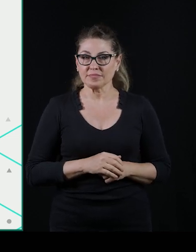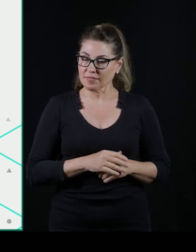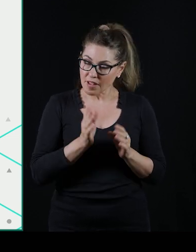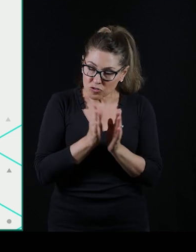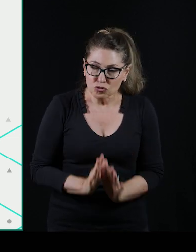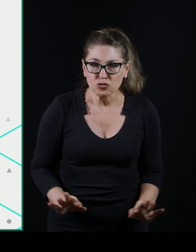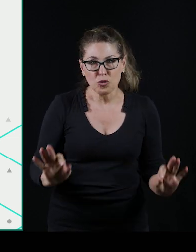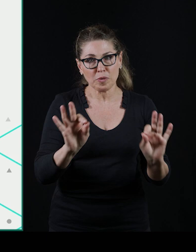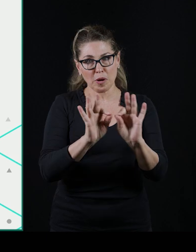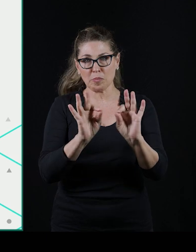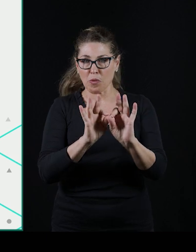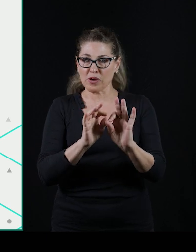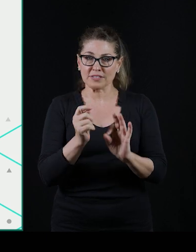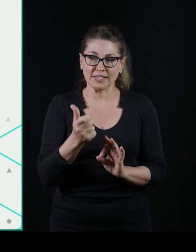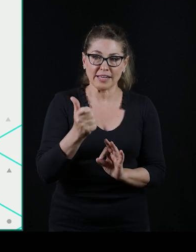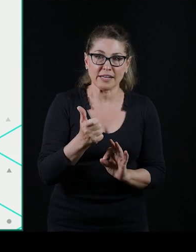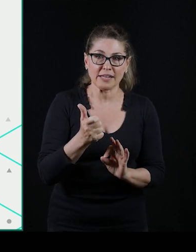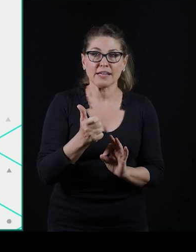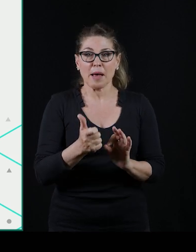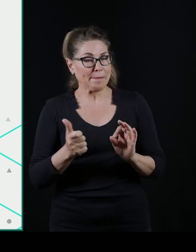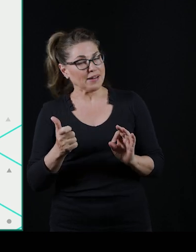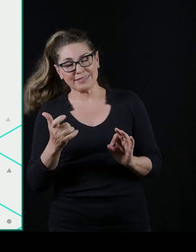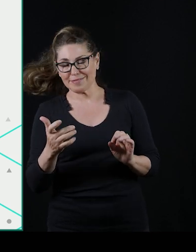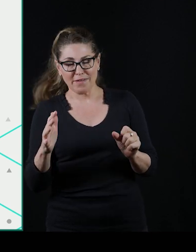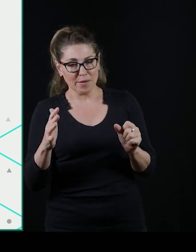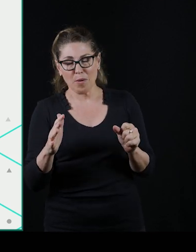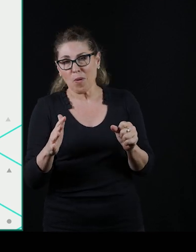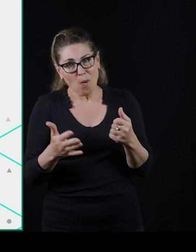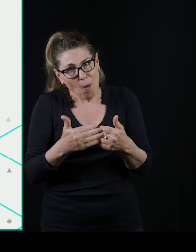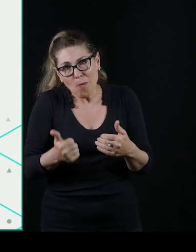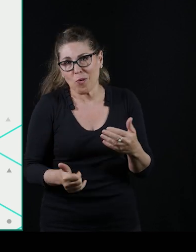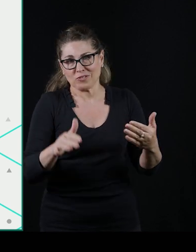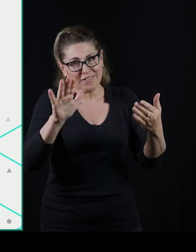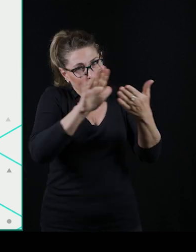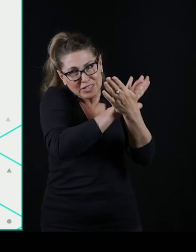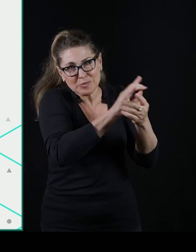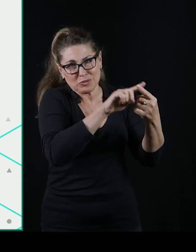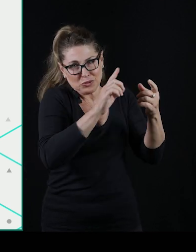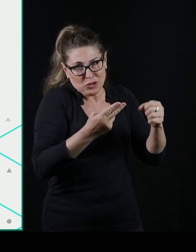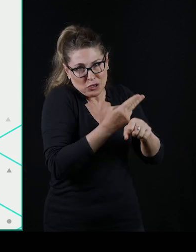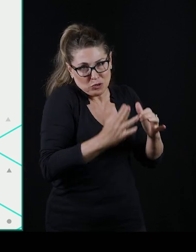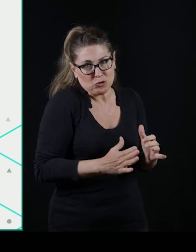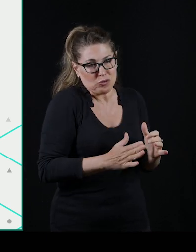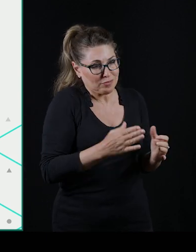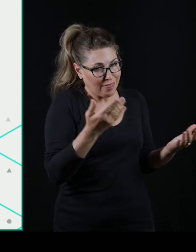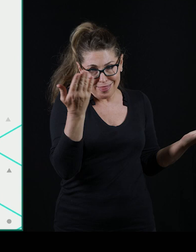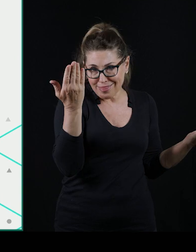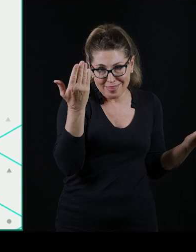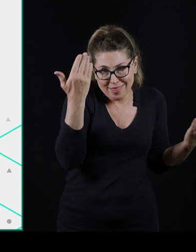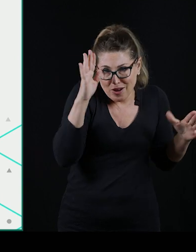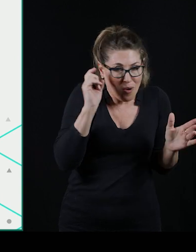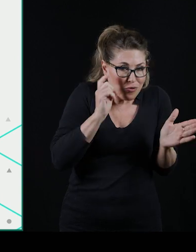It's super important but it's almost entirely invisible to your users. No one knows is that it's there until something goes wrong.